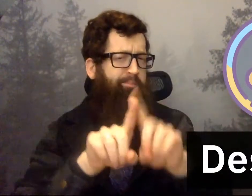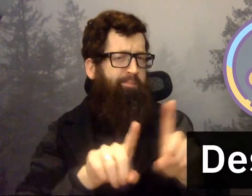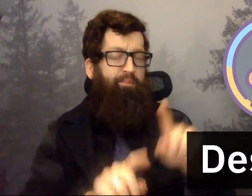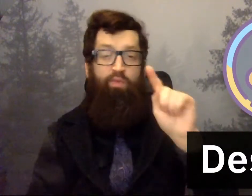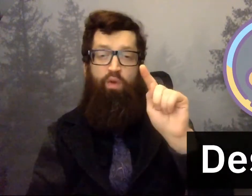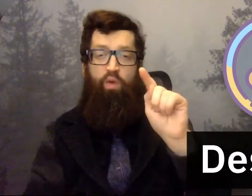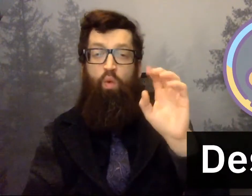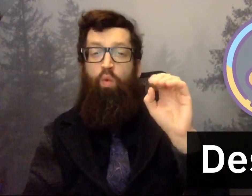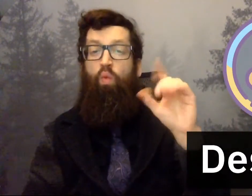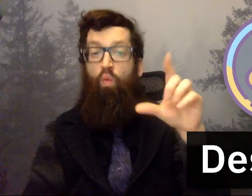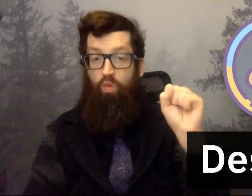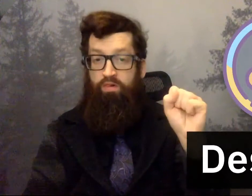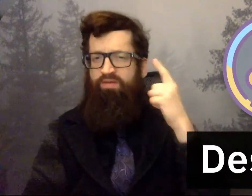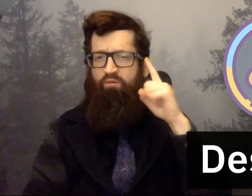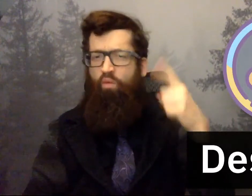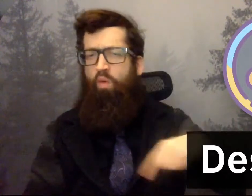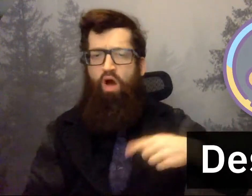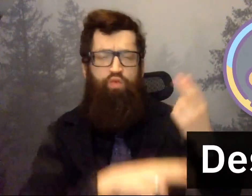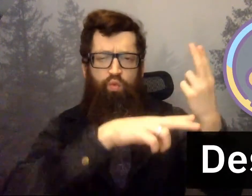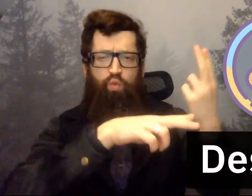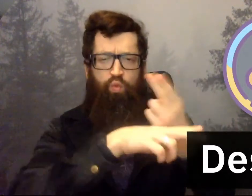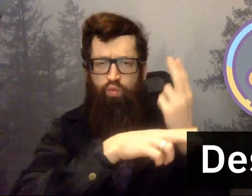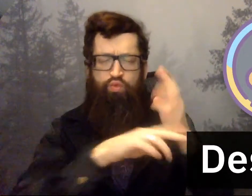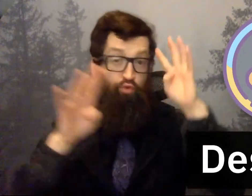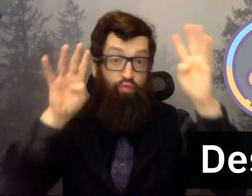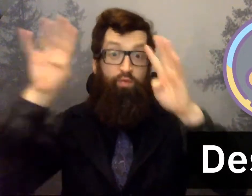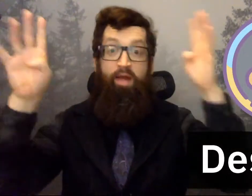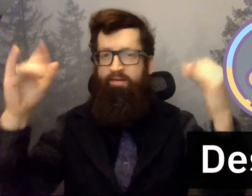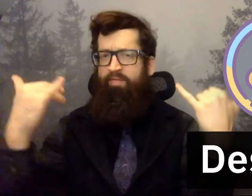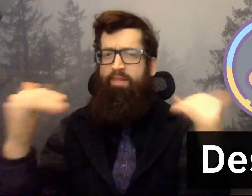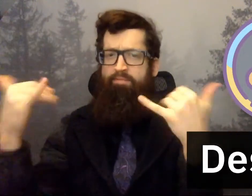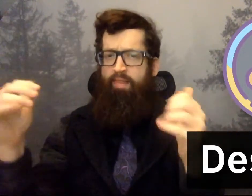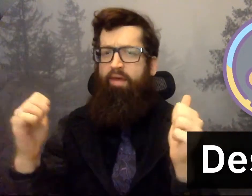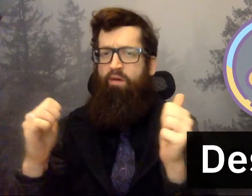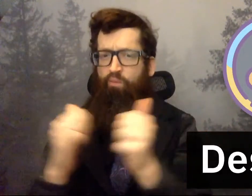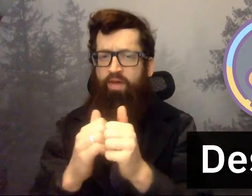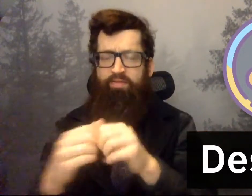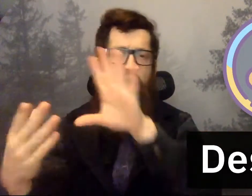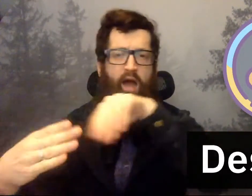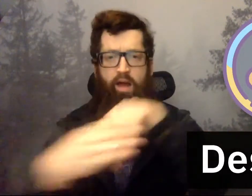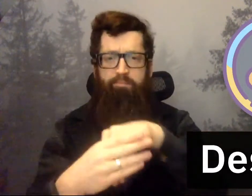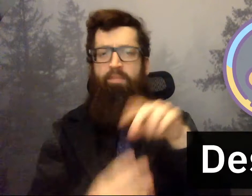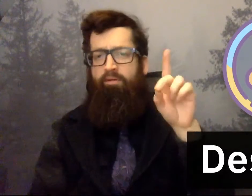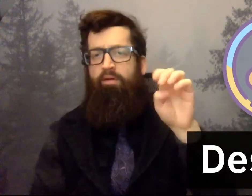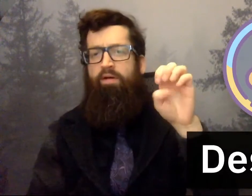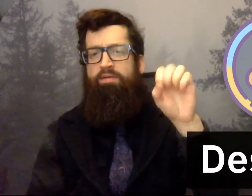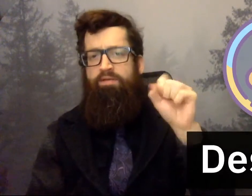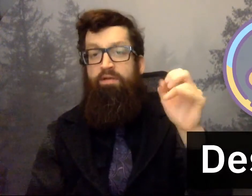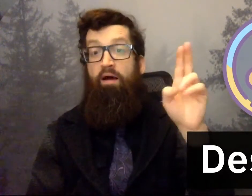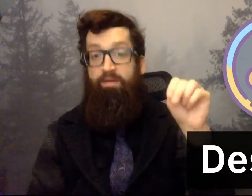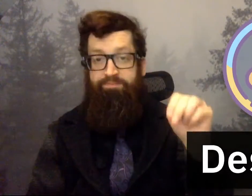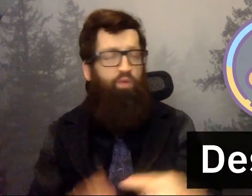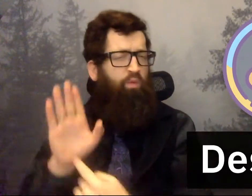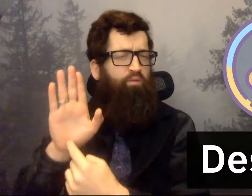There are a number of tools that you can play around with to creatively enhance the design such as: